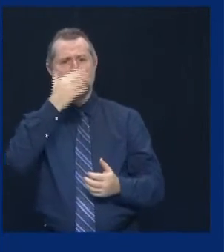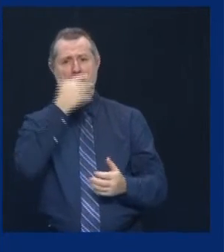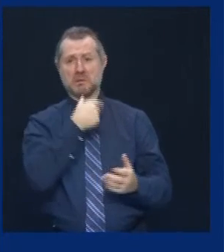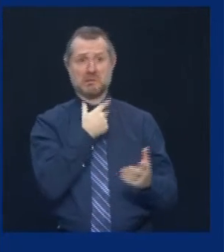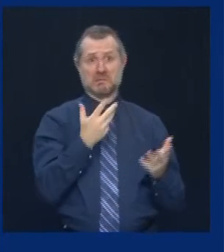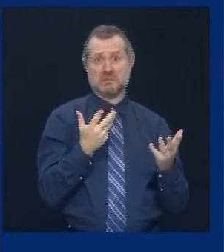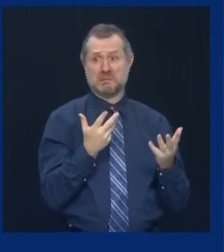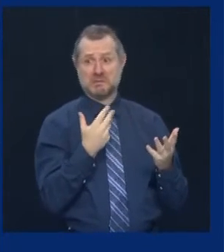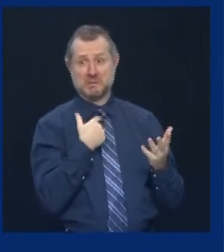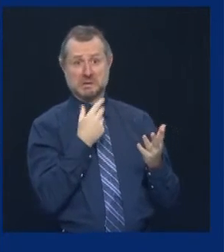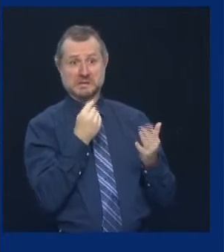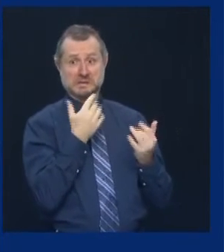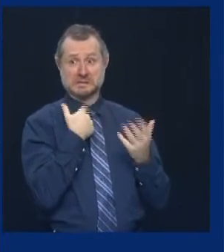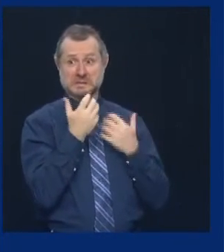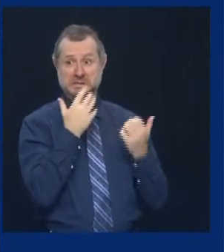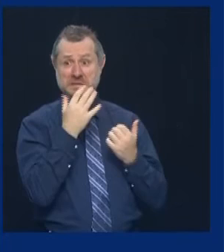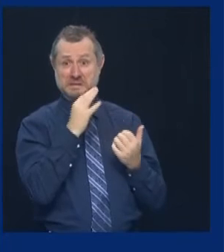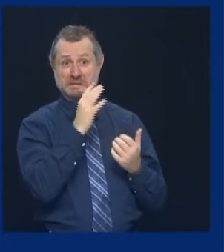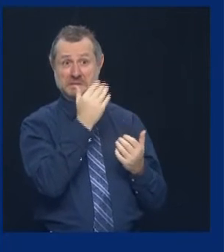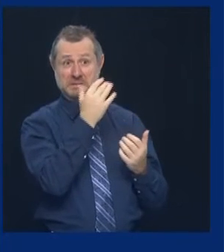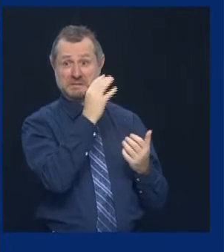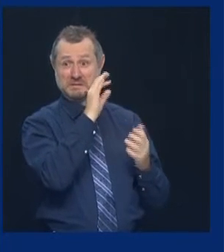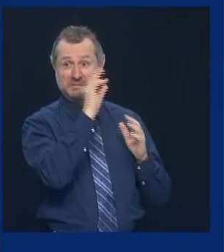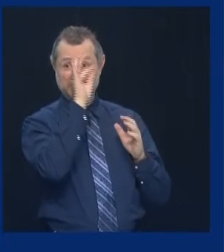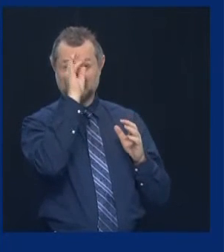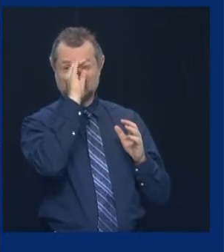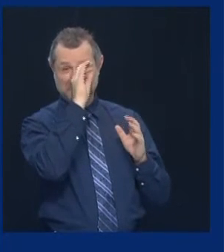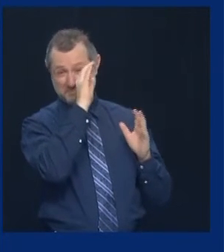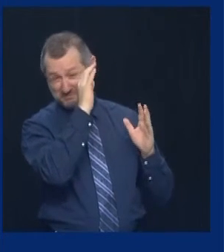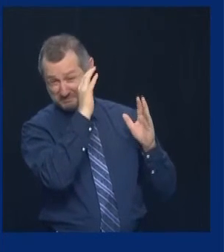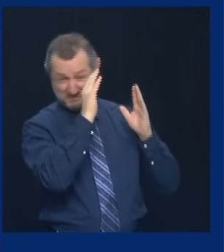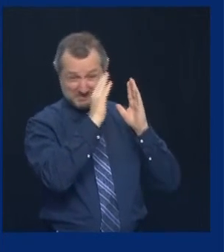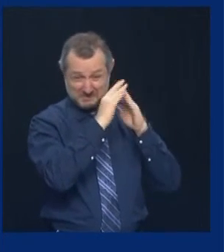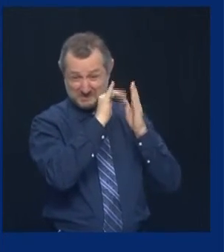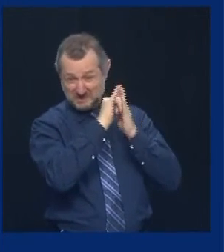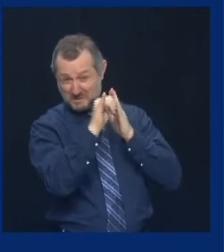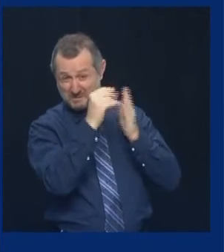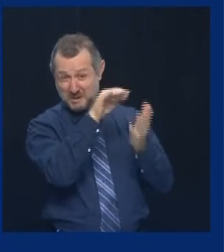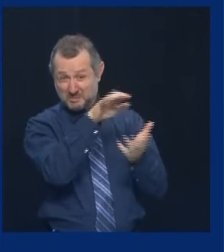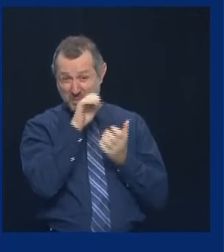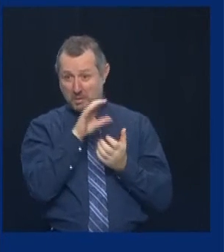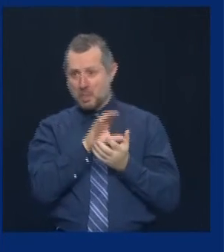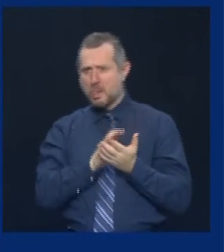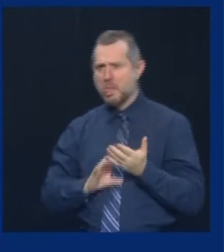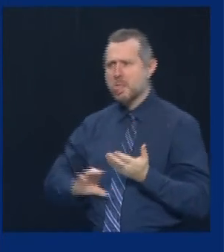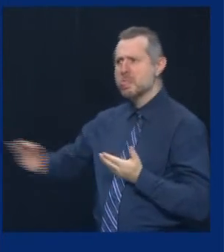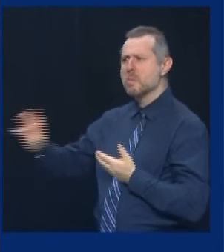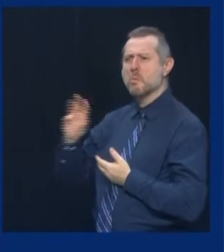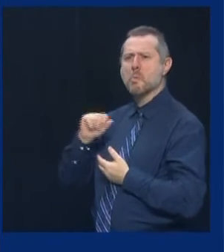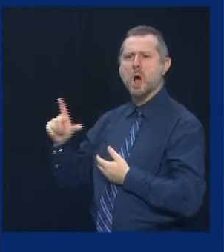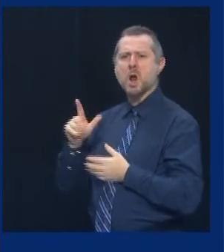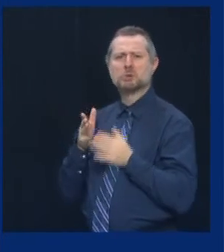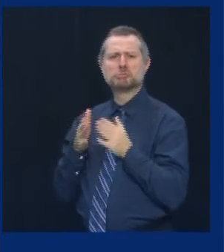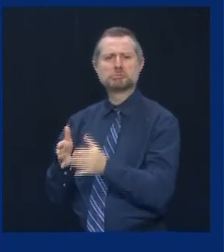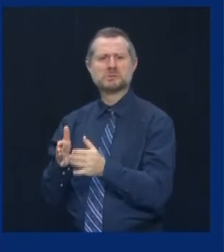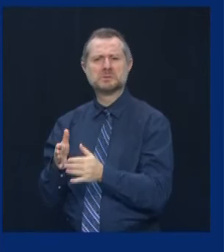MAYBE POORER IF WE TAKE THE MONEY FROM THE FEDERAL GOVERNMENT -- OVER THE SUBSIDY